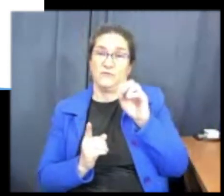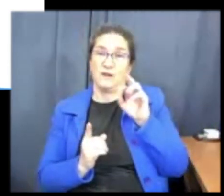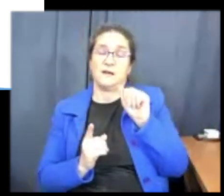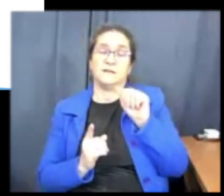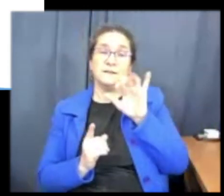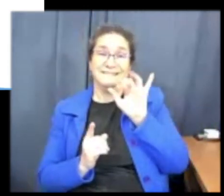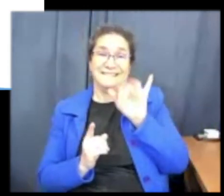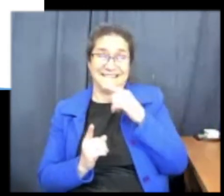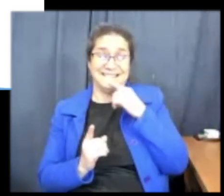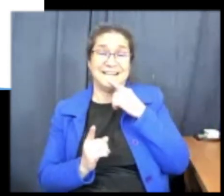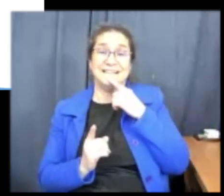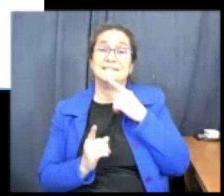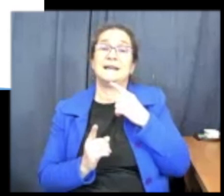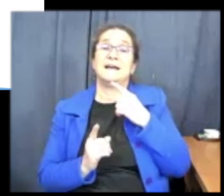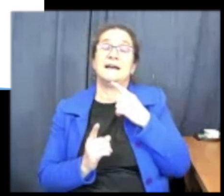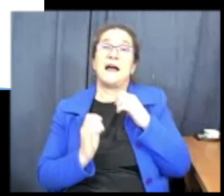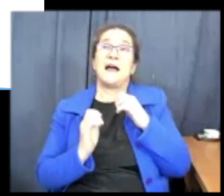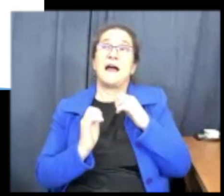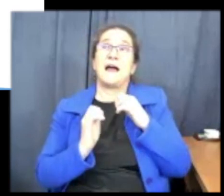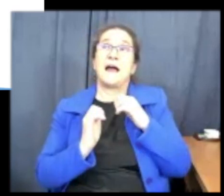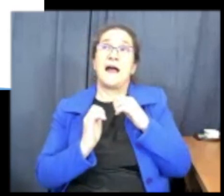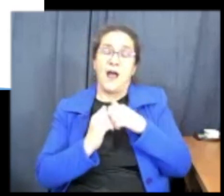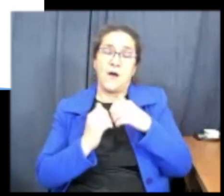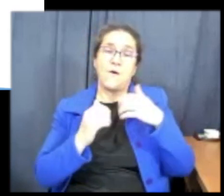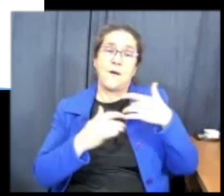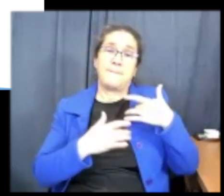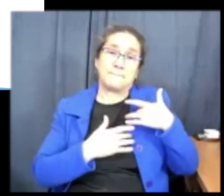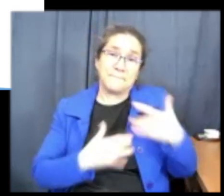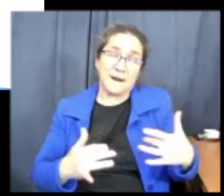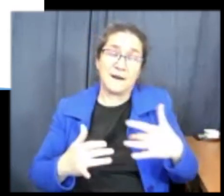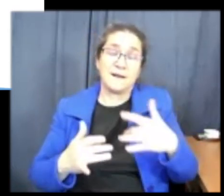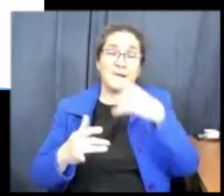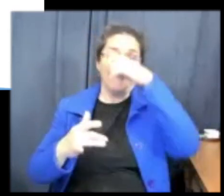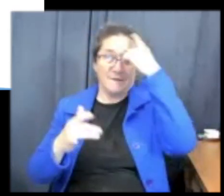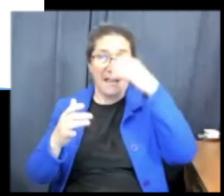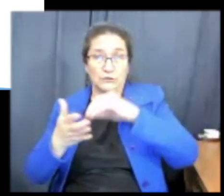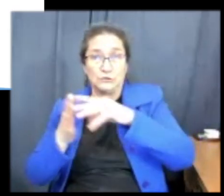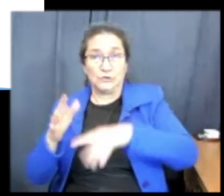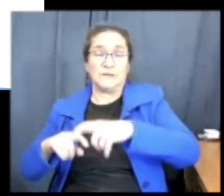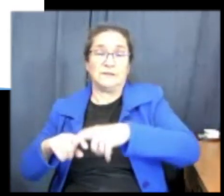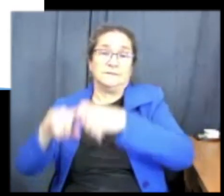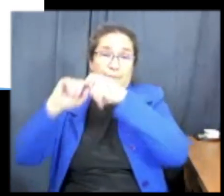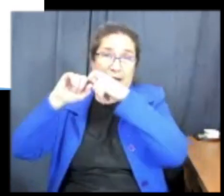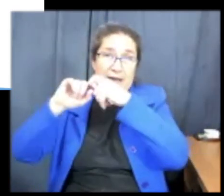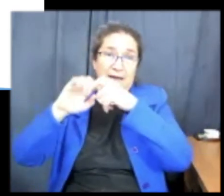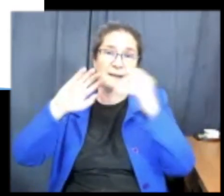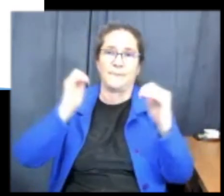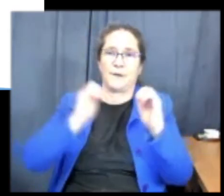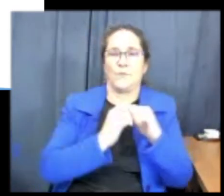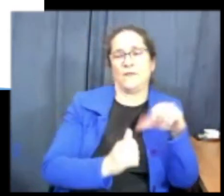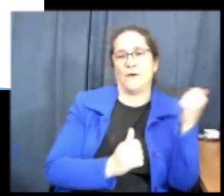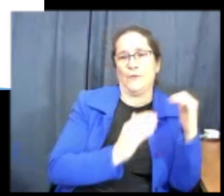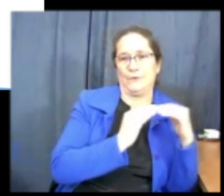are to be suspended or expelled over their peers. And on the right, in 2017, 2018, Black students